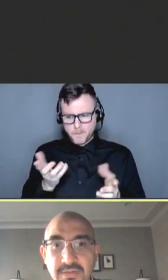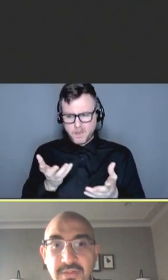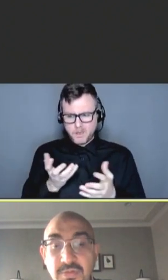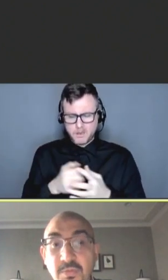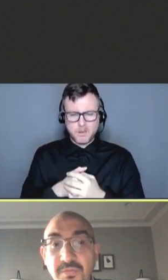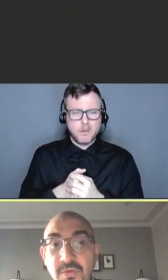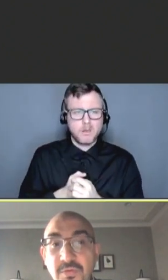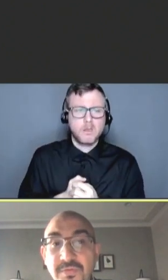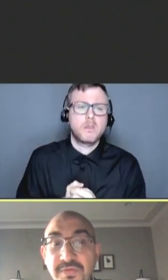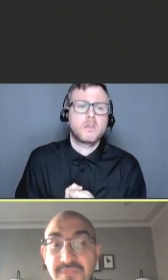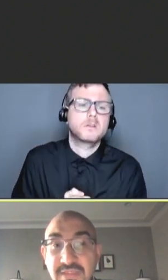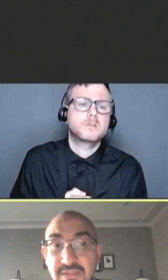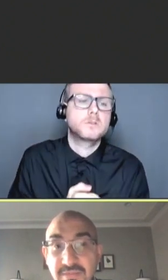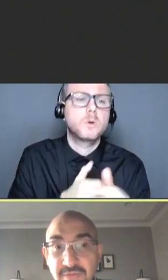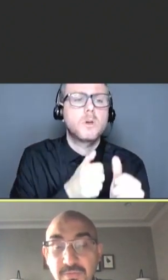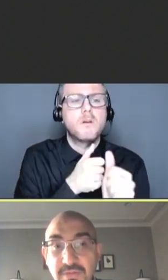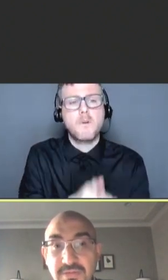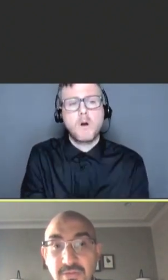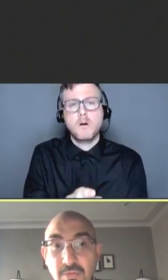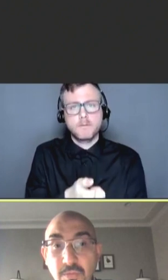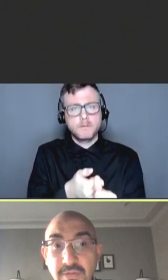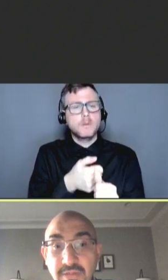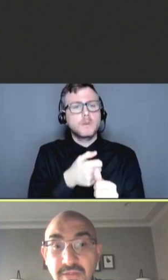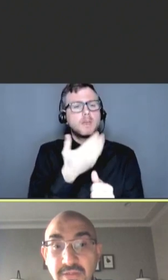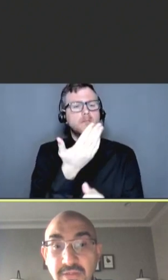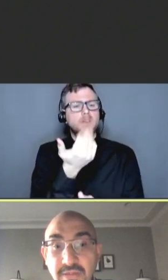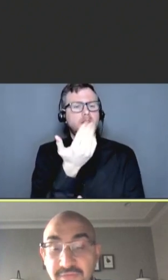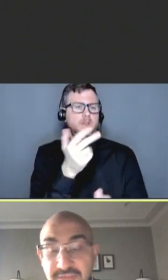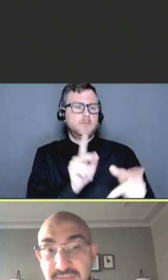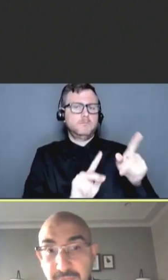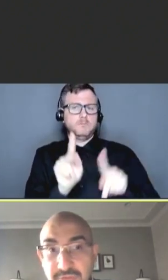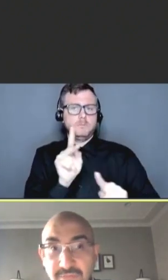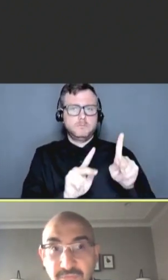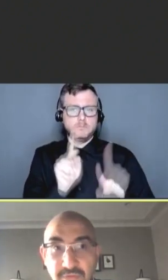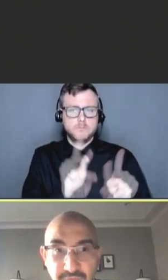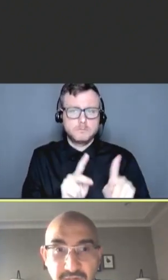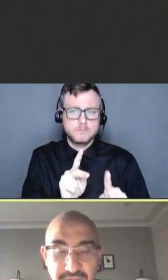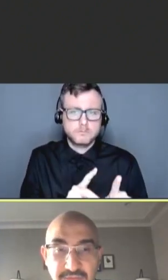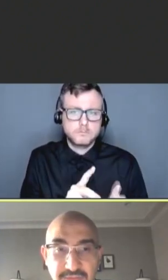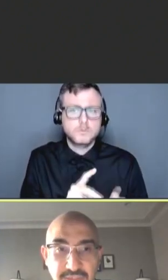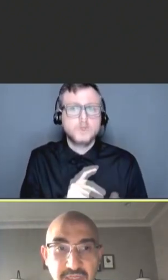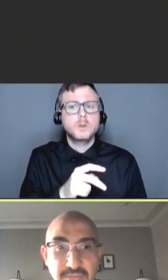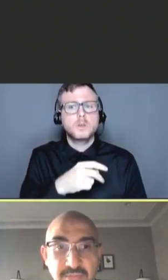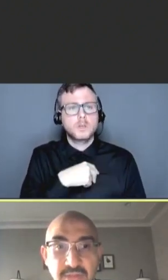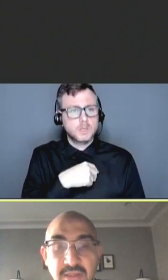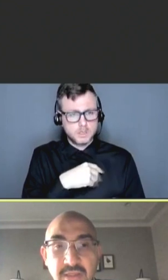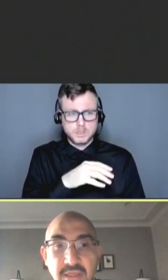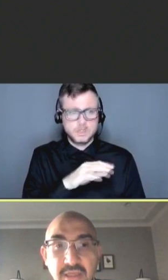So we followed 15 individuals who had never tested positive for the virus at the time,